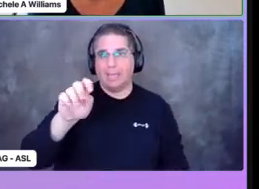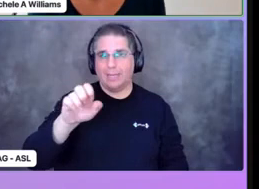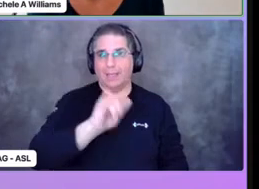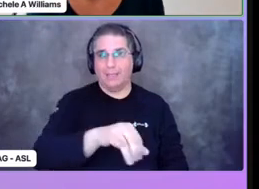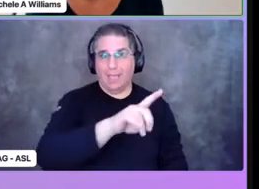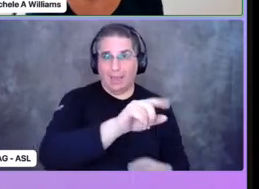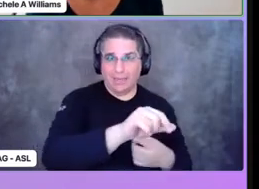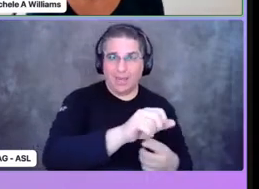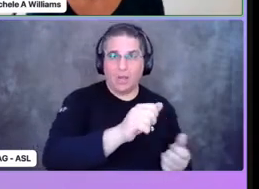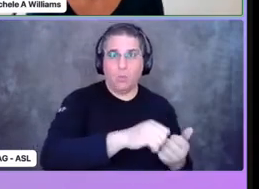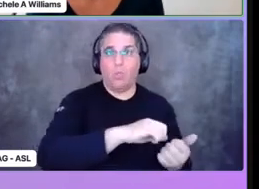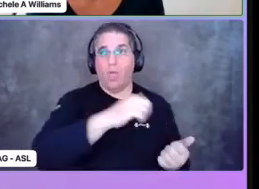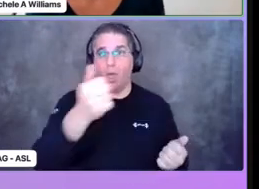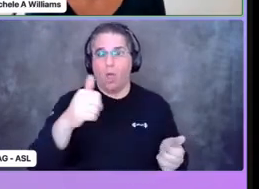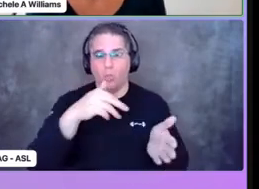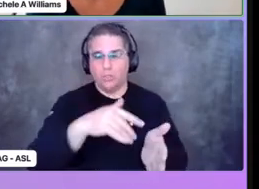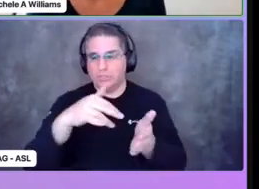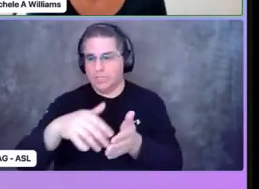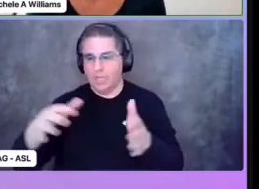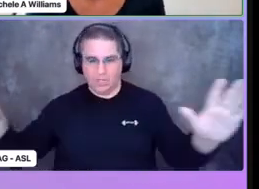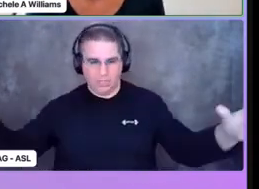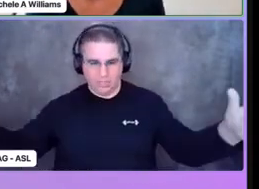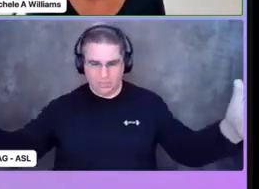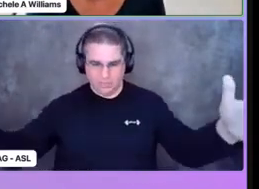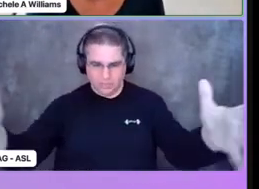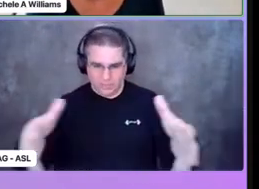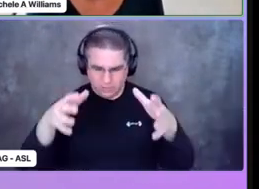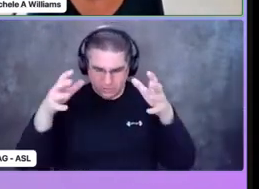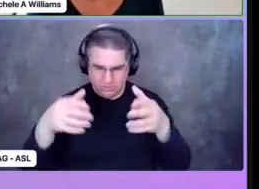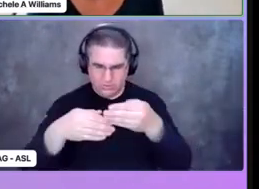group of people, but can catenate that data with other